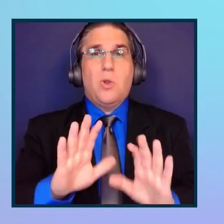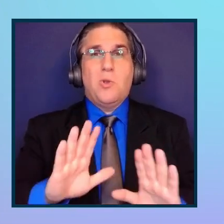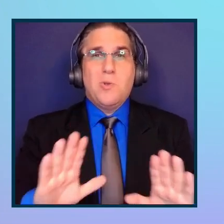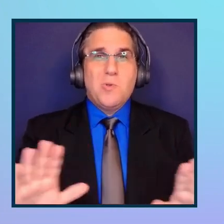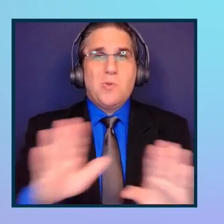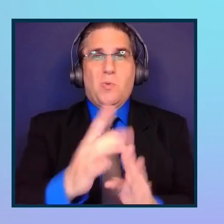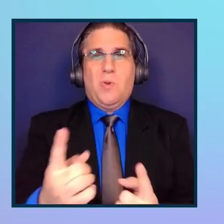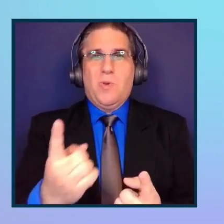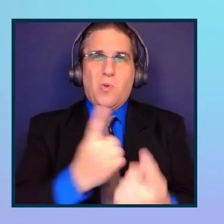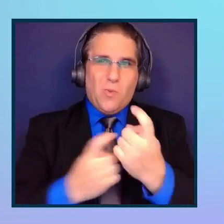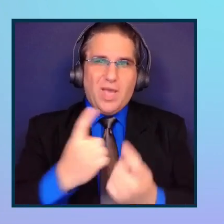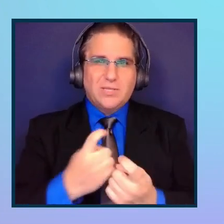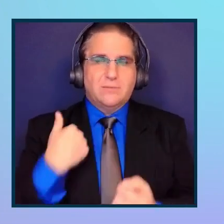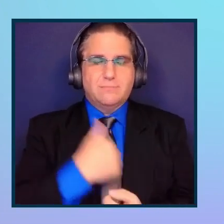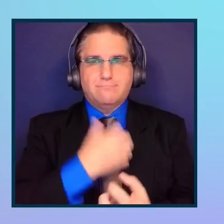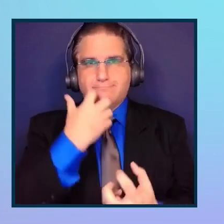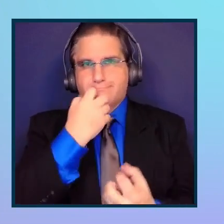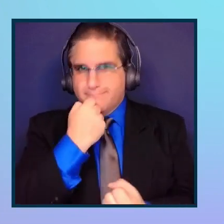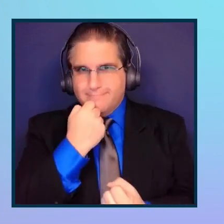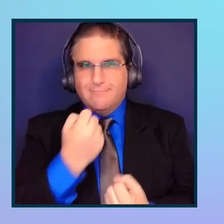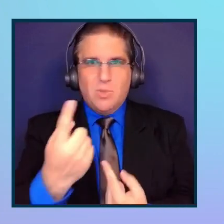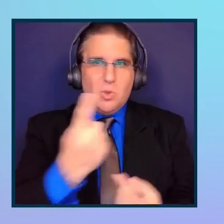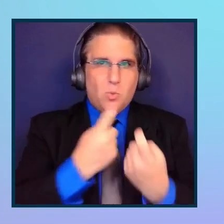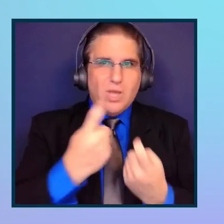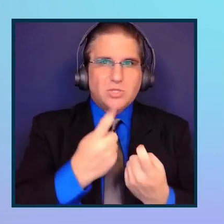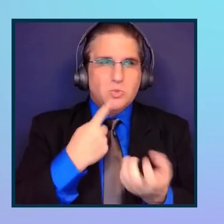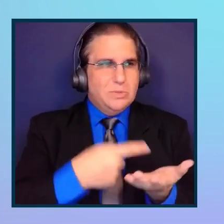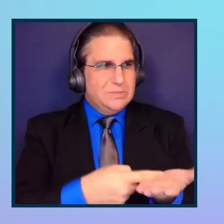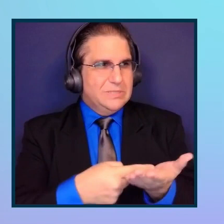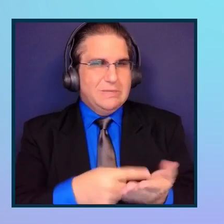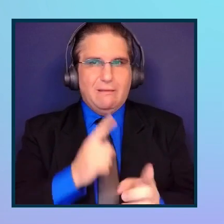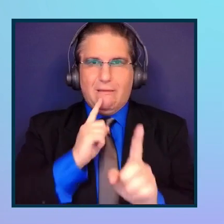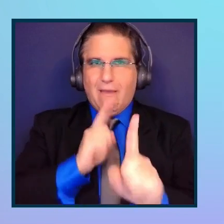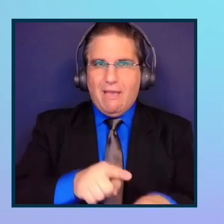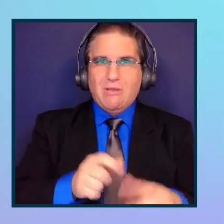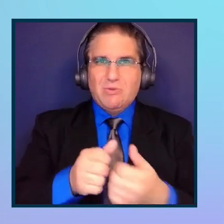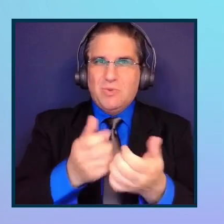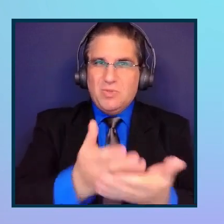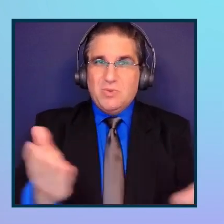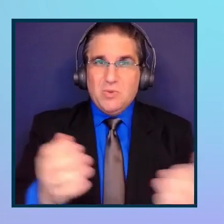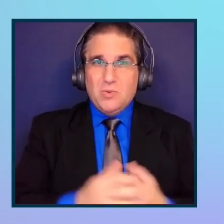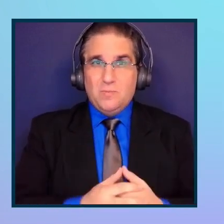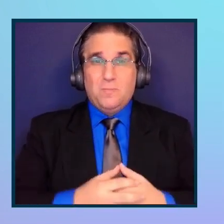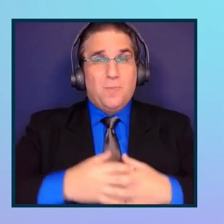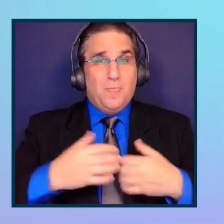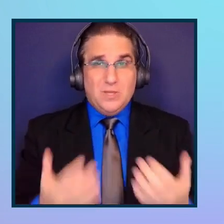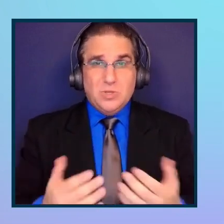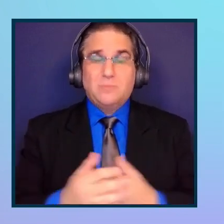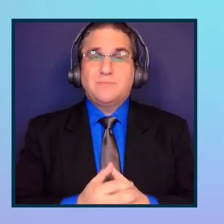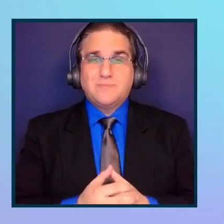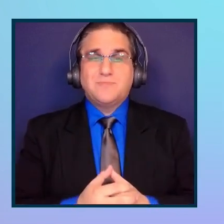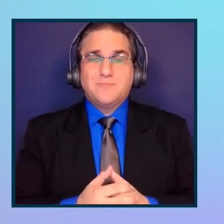and the two of us will engage with each other and with you about what's up. So what I've done is brought along